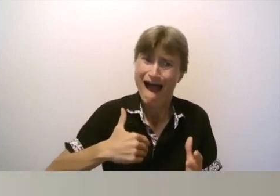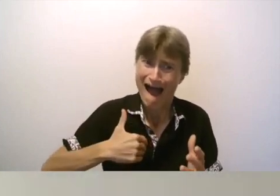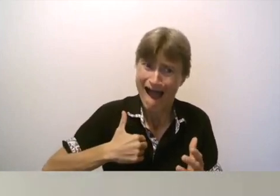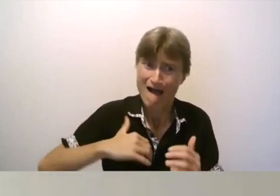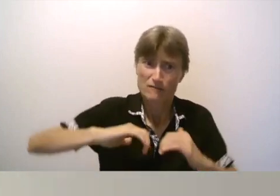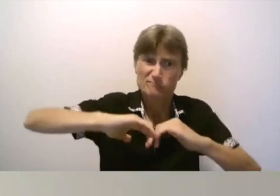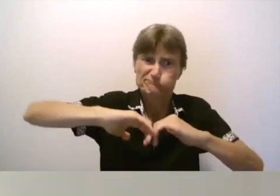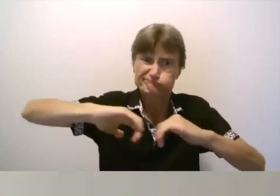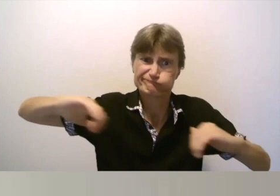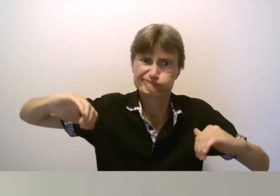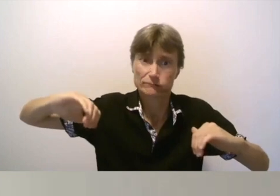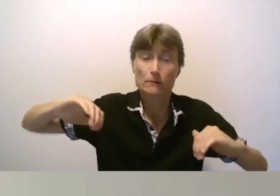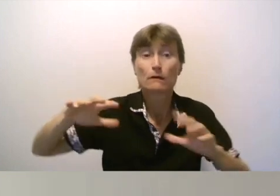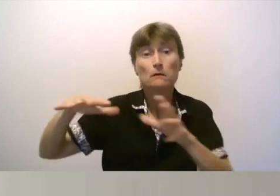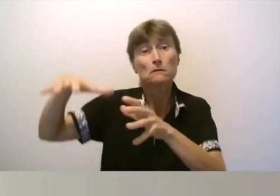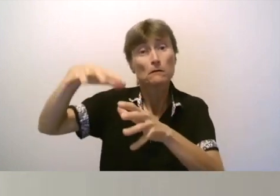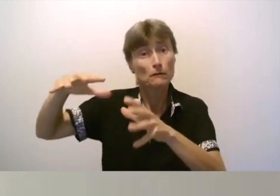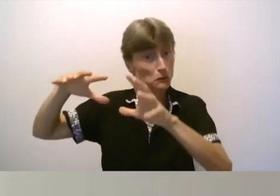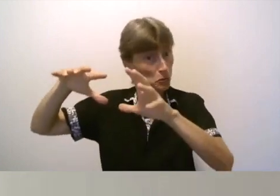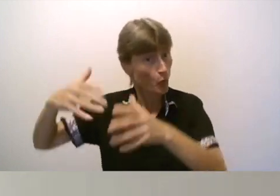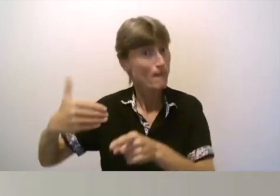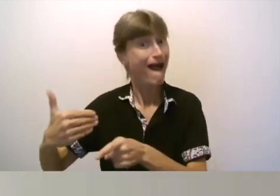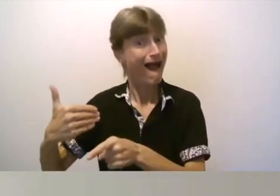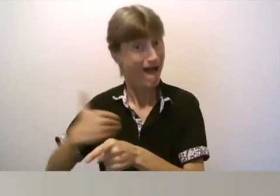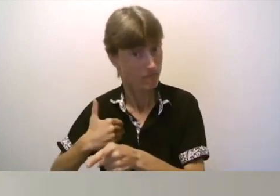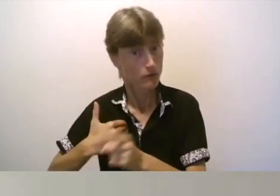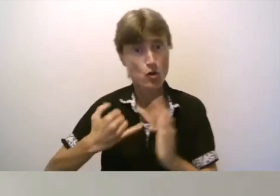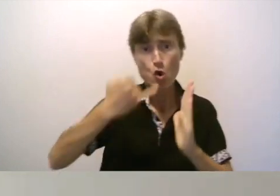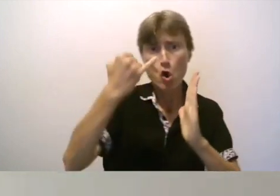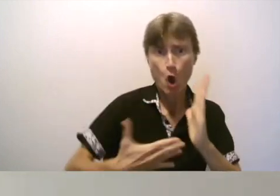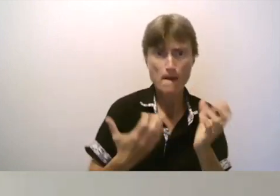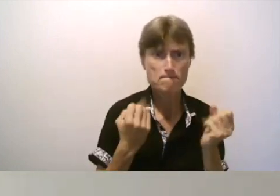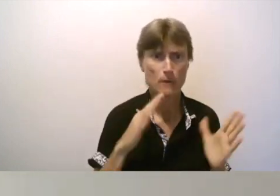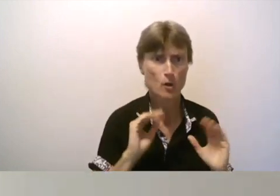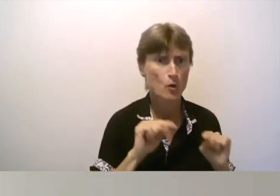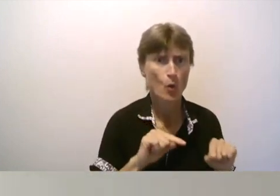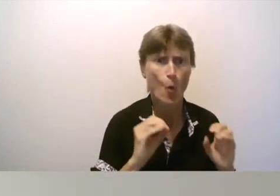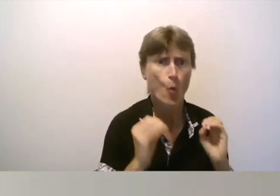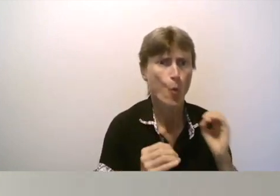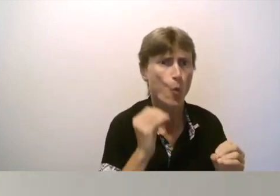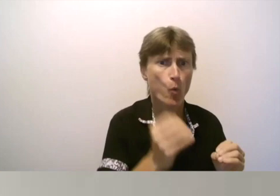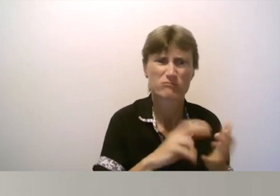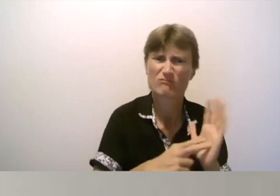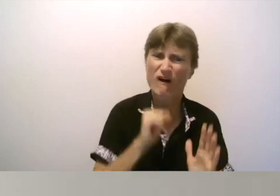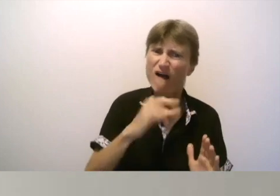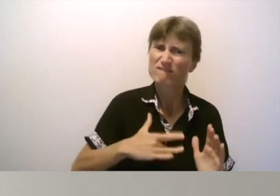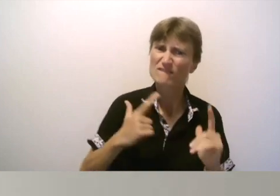know serb is what we're witnessing is when we're witnessing a moment where they said this could never happen